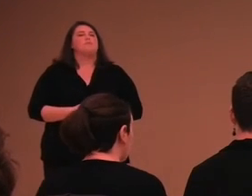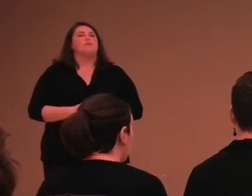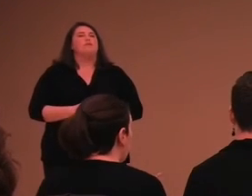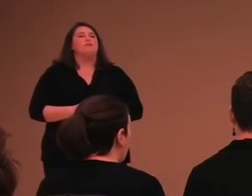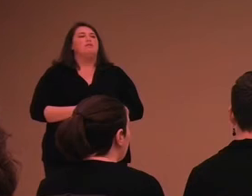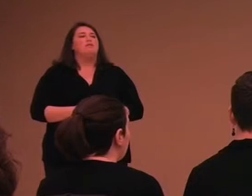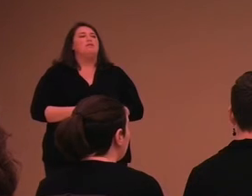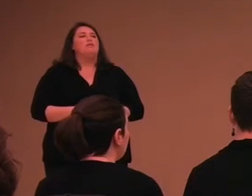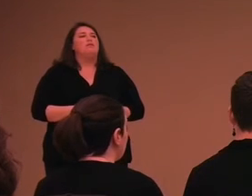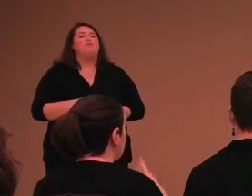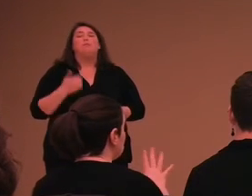25th anniversary